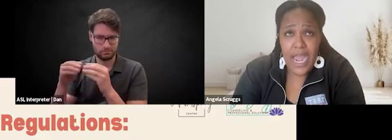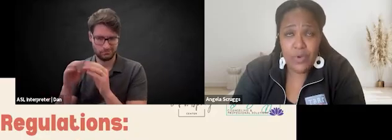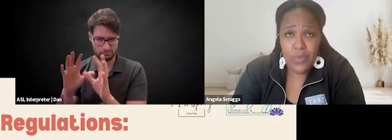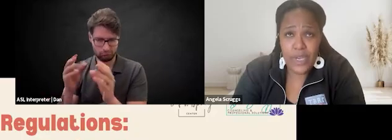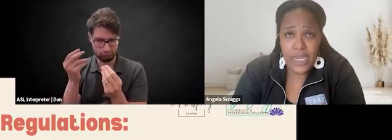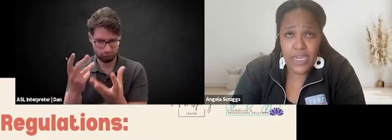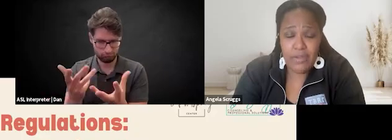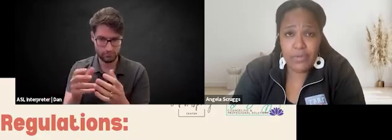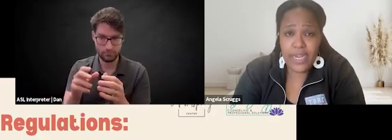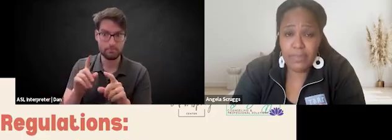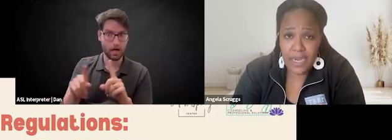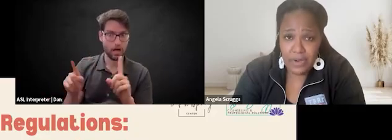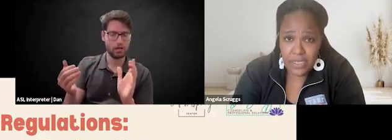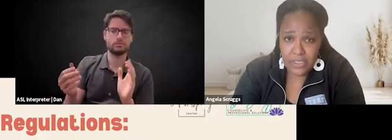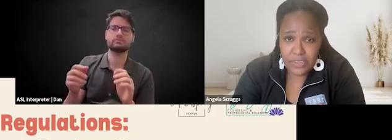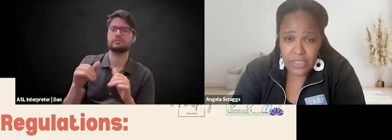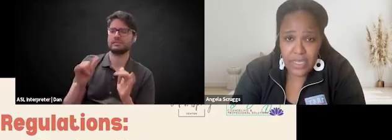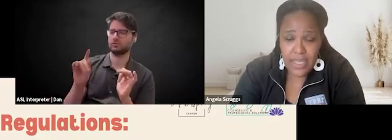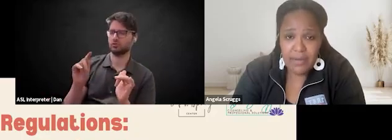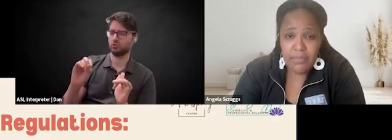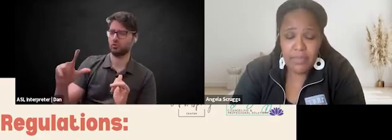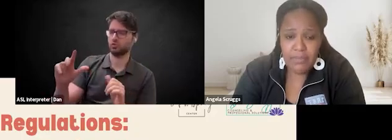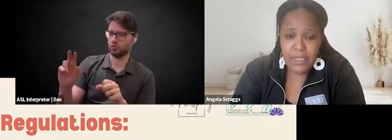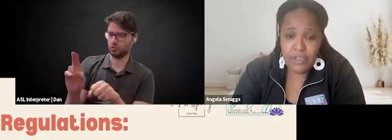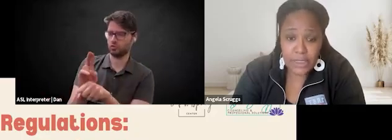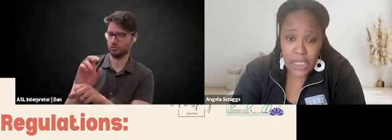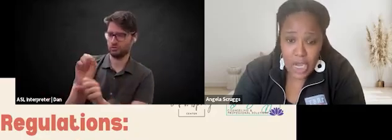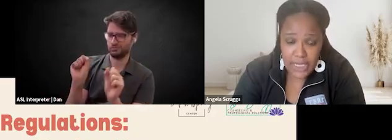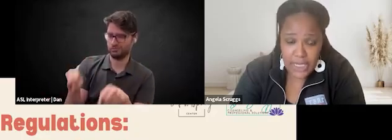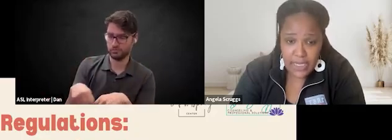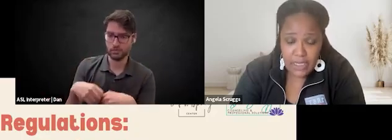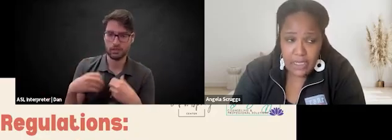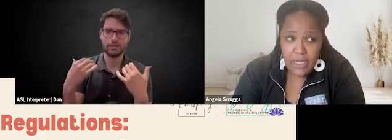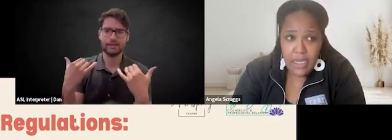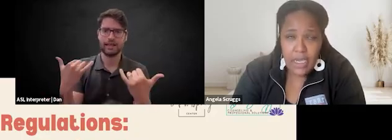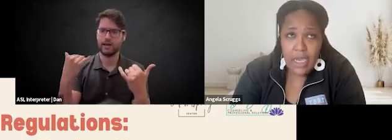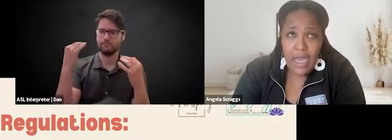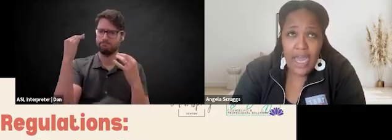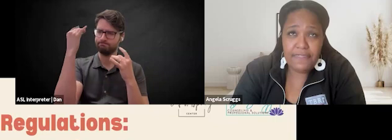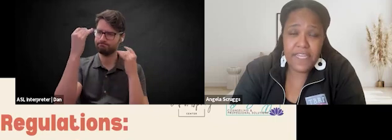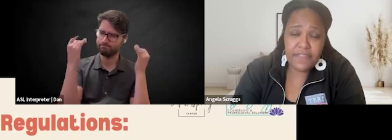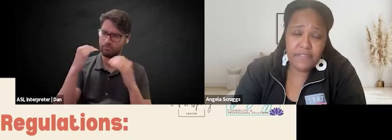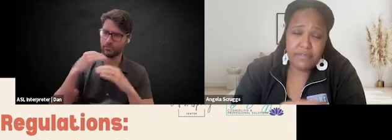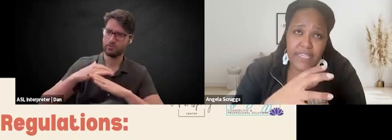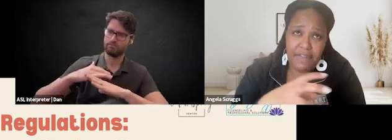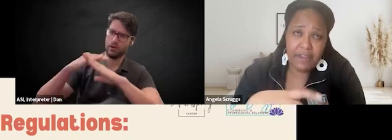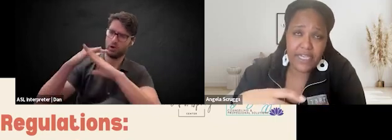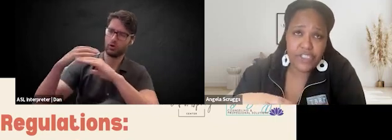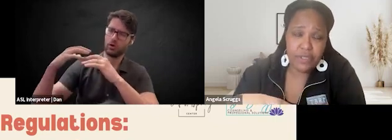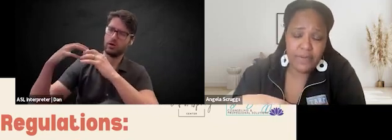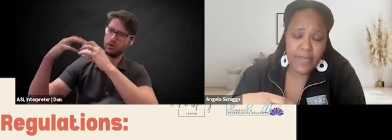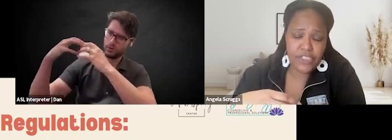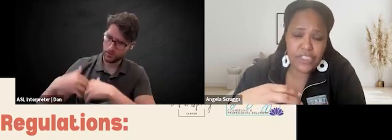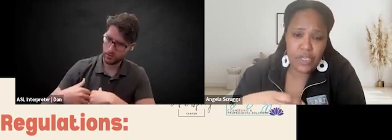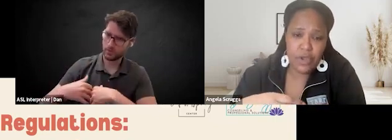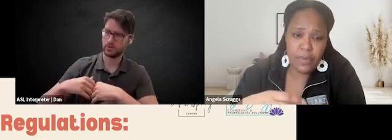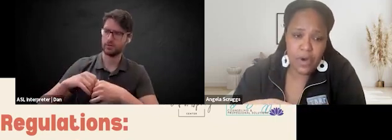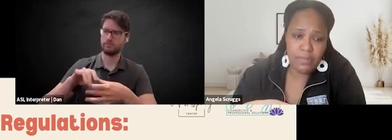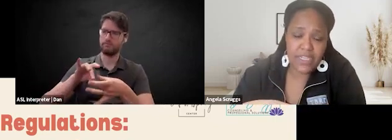how do we break barriers and-- and build belonging, I think this foundational information is so important